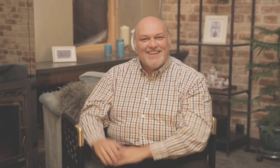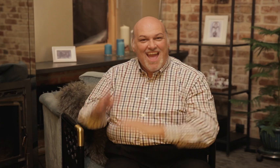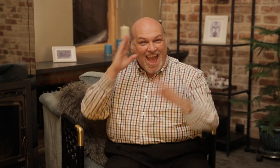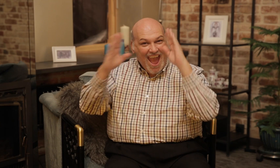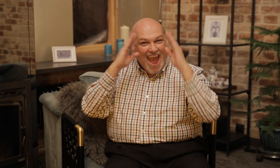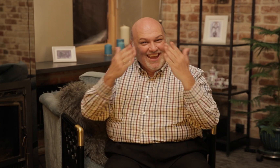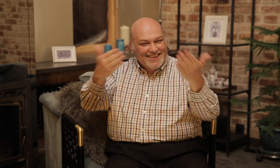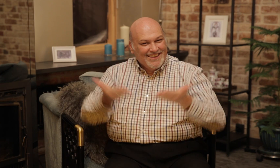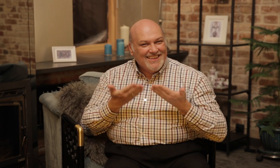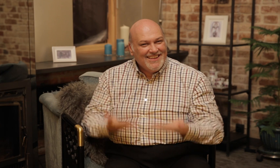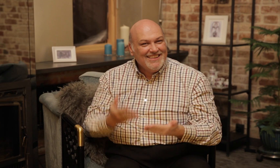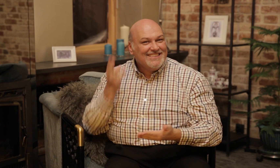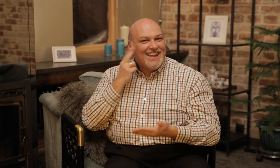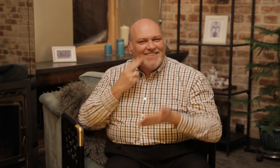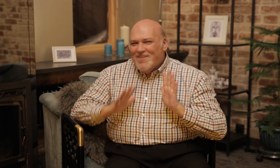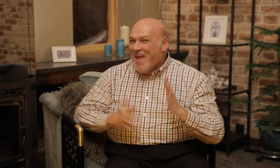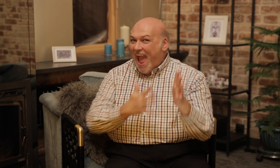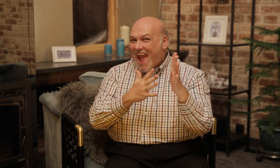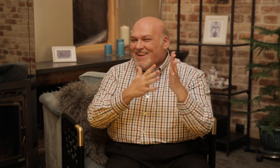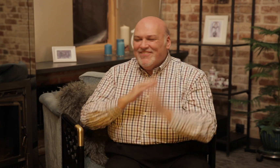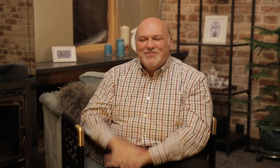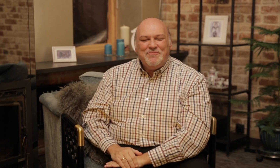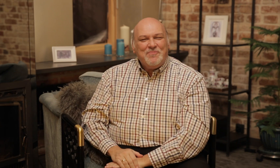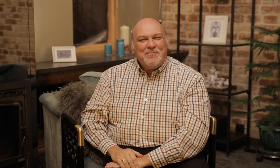Hello! Welcome to DeafWaves!